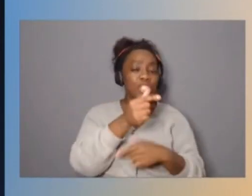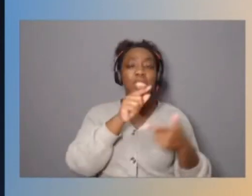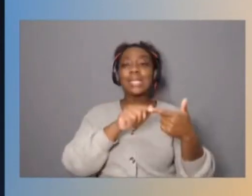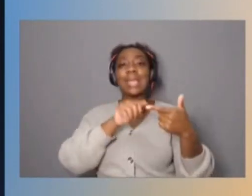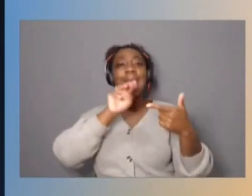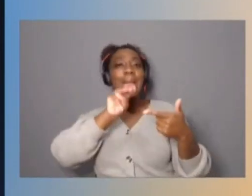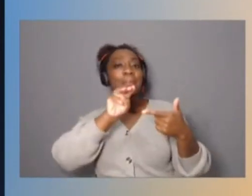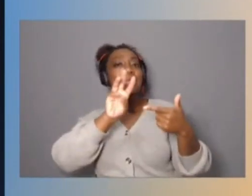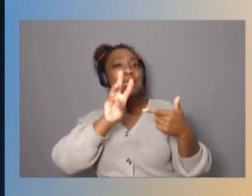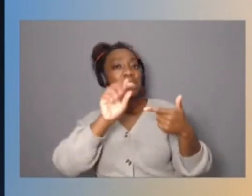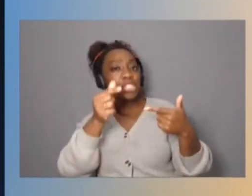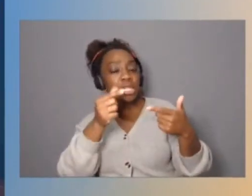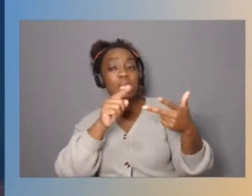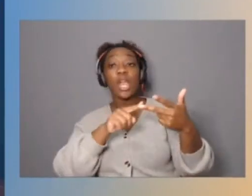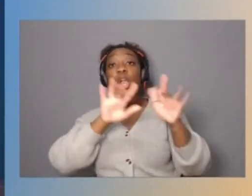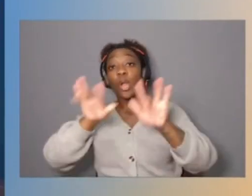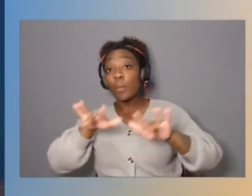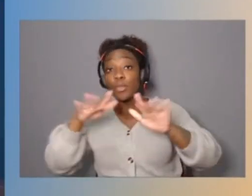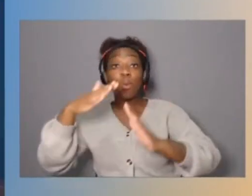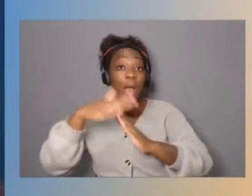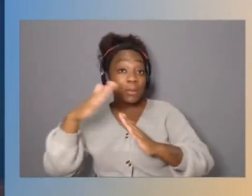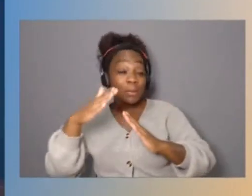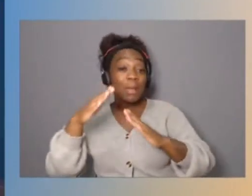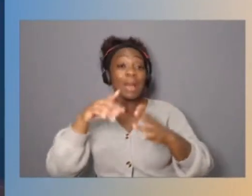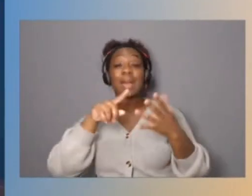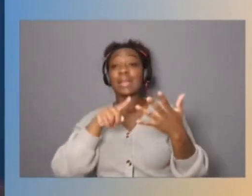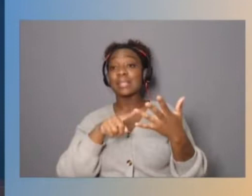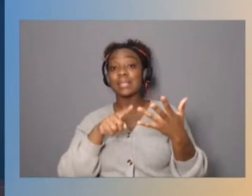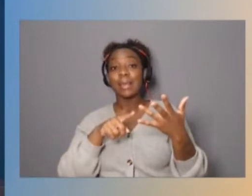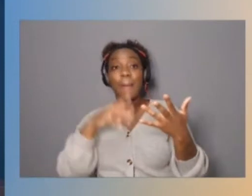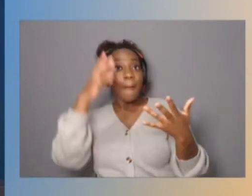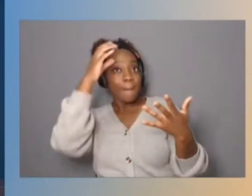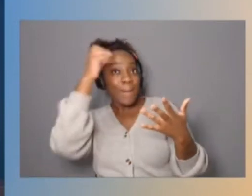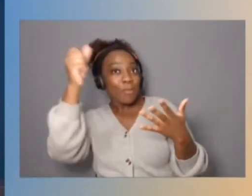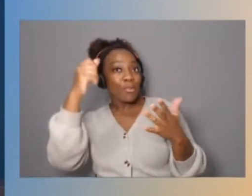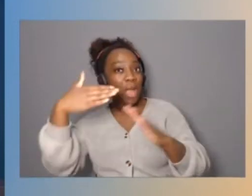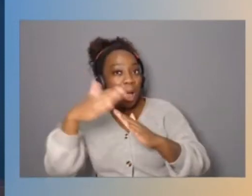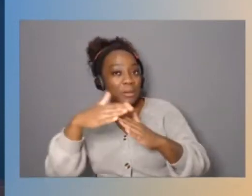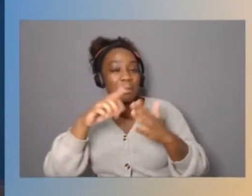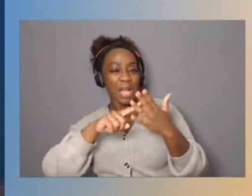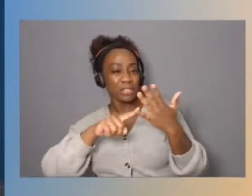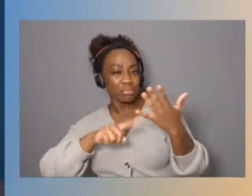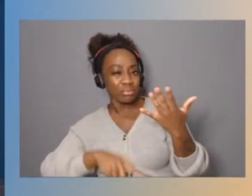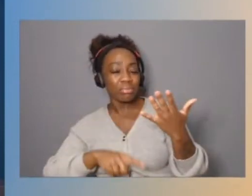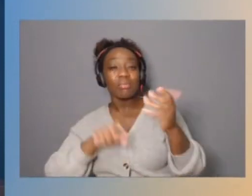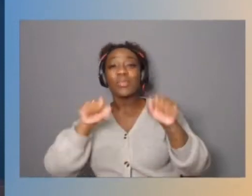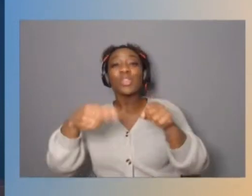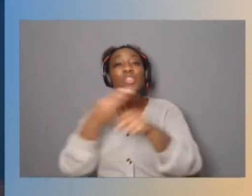memory optimized x2 DDR 2G. And they can be used for a broad spectrum of workloads.